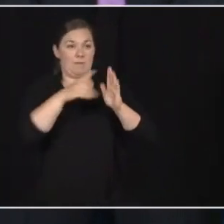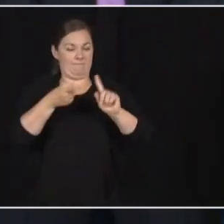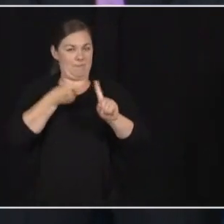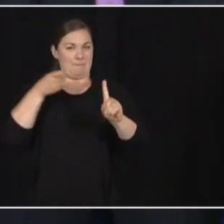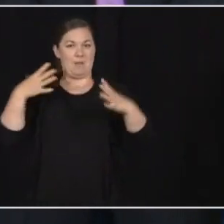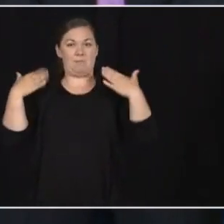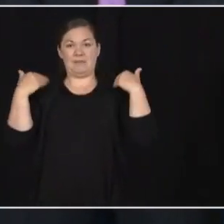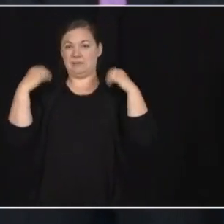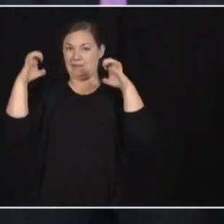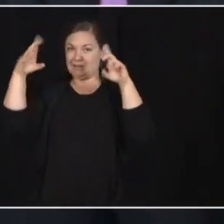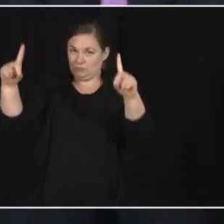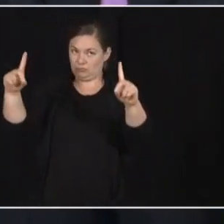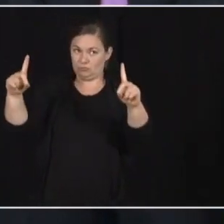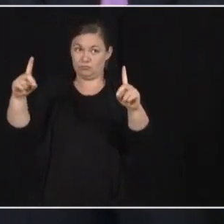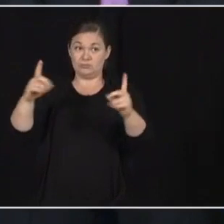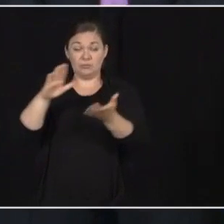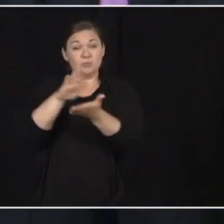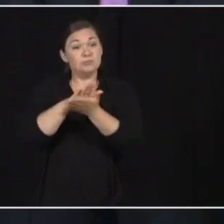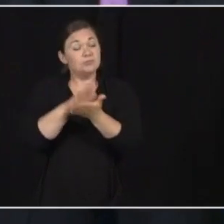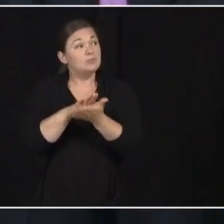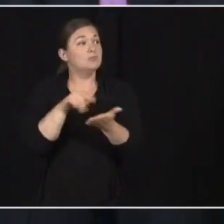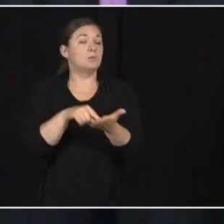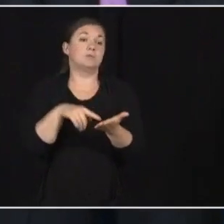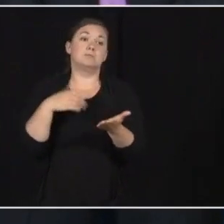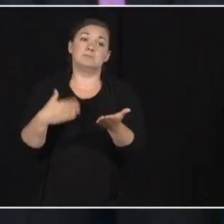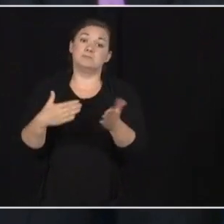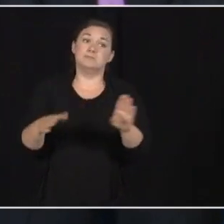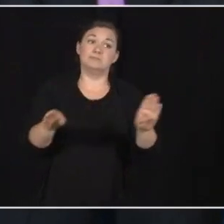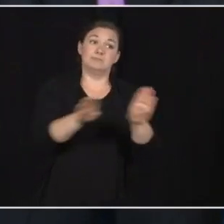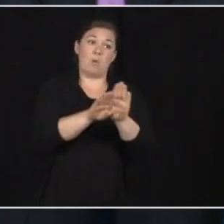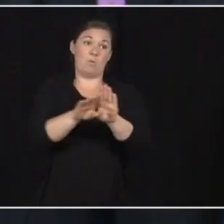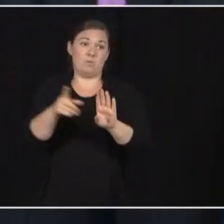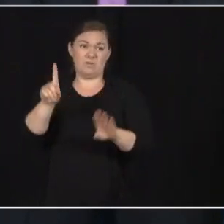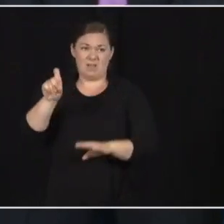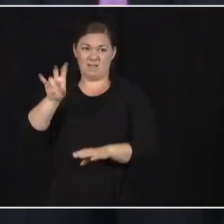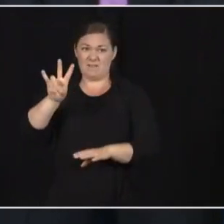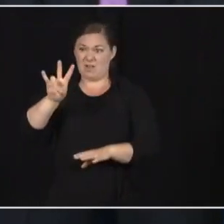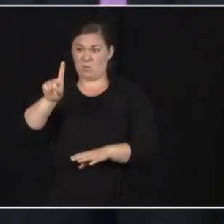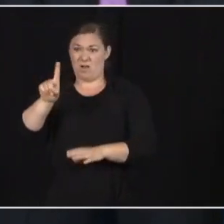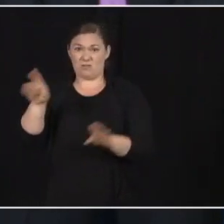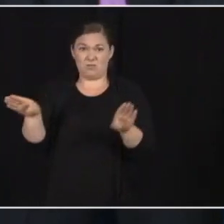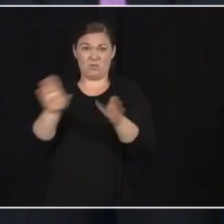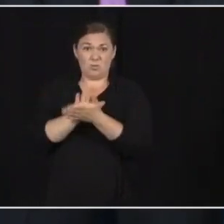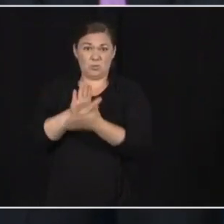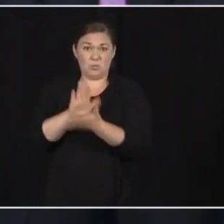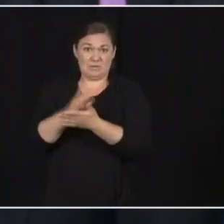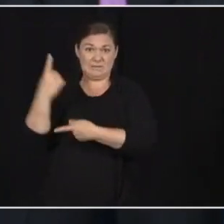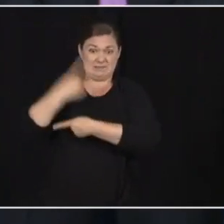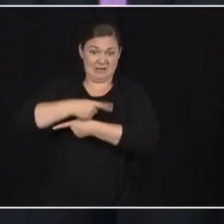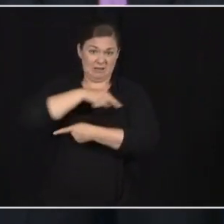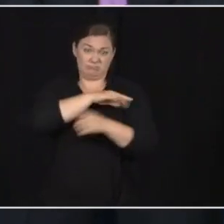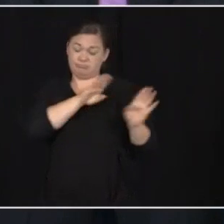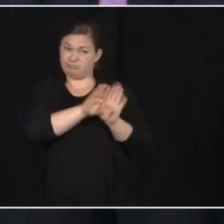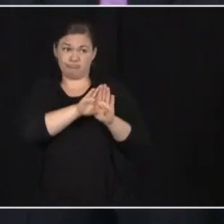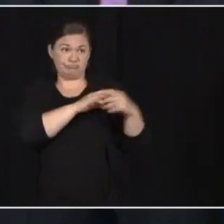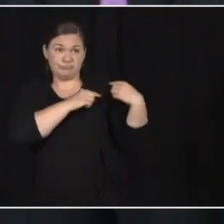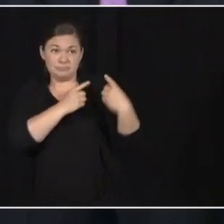We have been out of school for 107 171 days. It has been a long time.